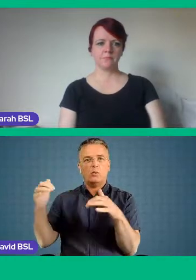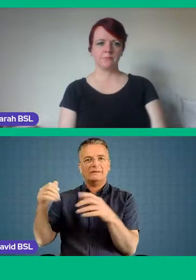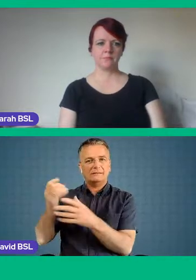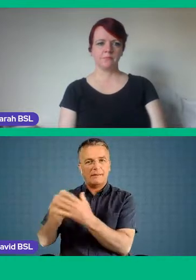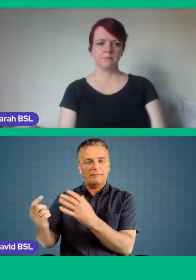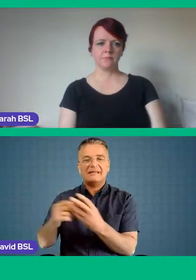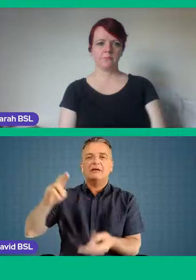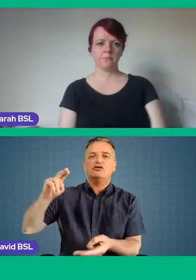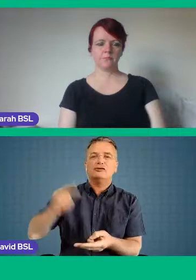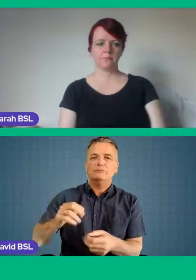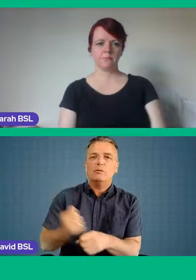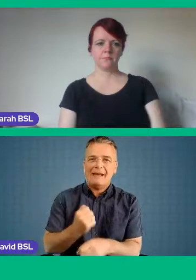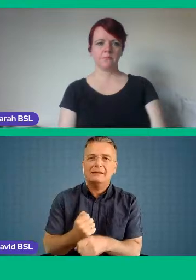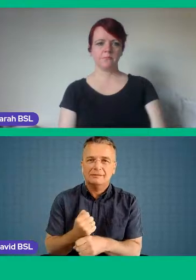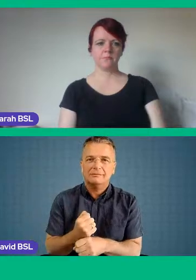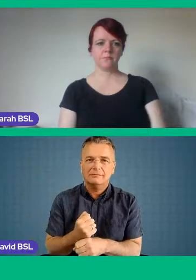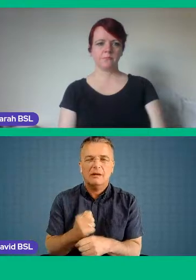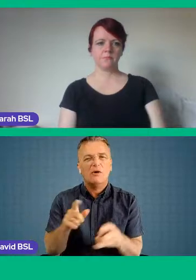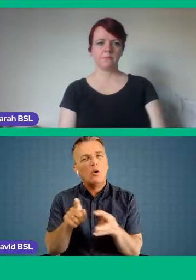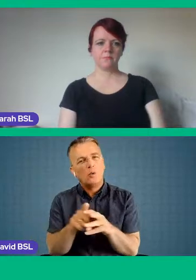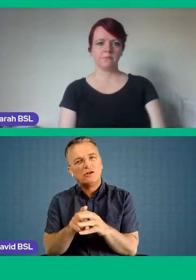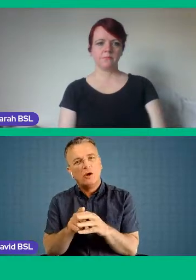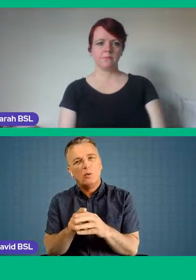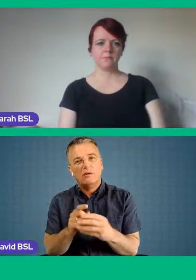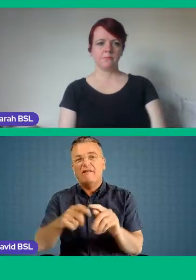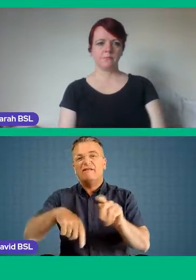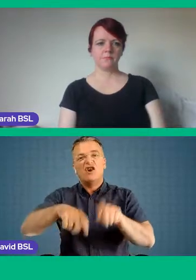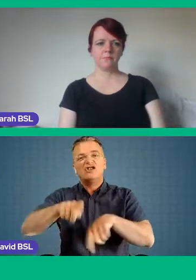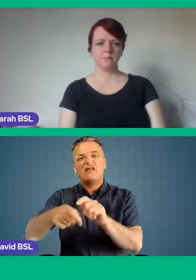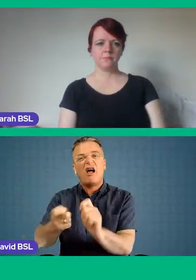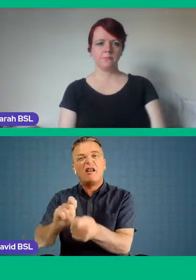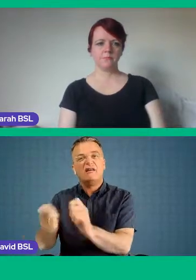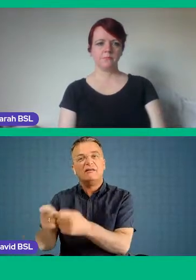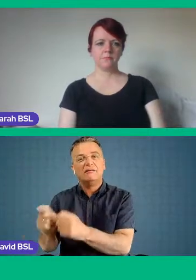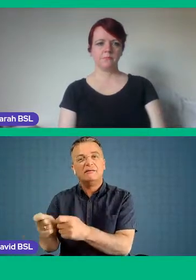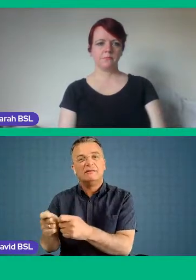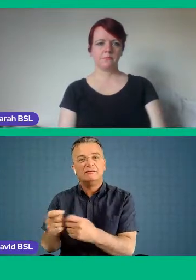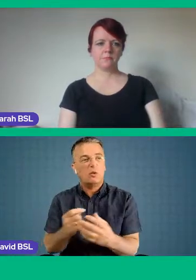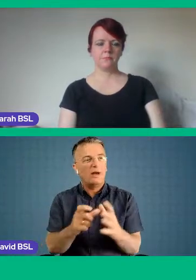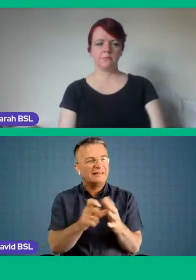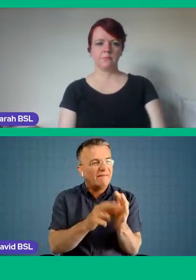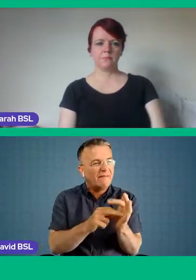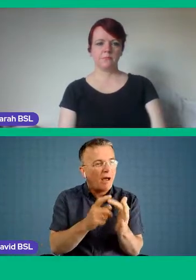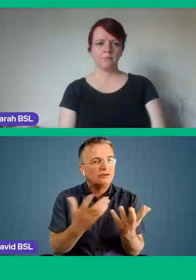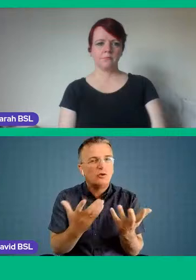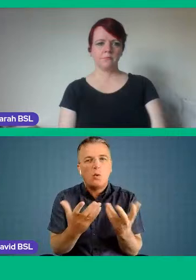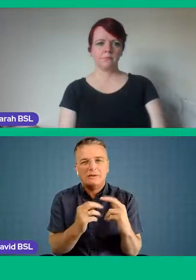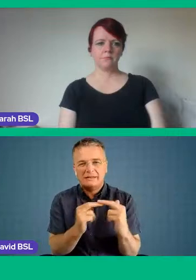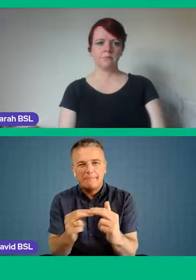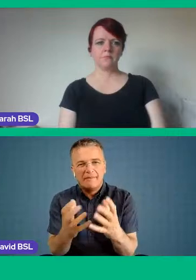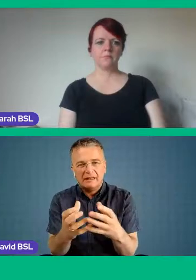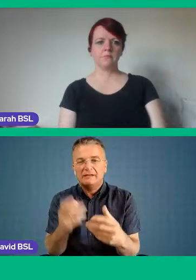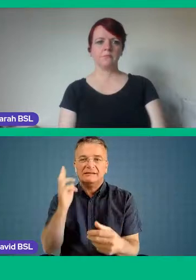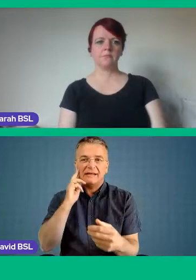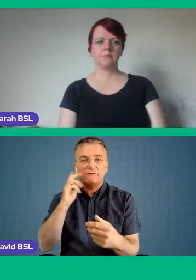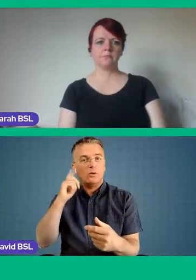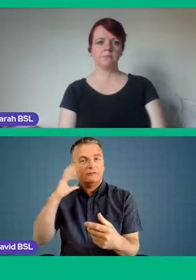A device or a vessel that a deaf or hearing impaired member could carry around with them around the performance space